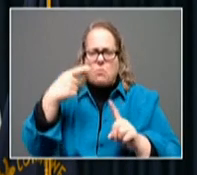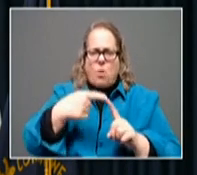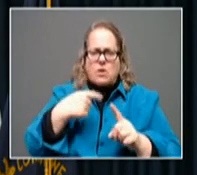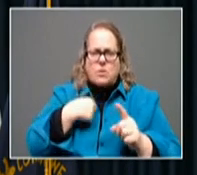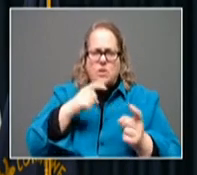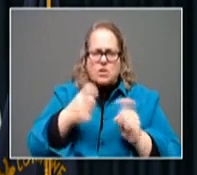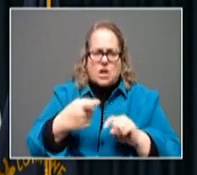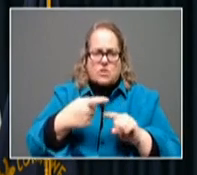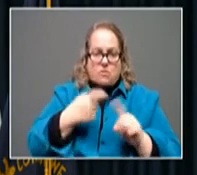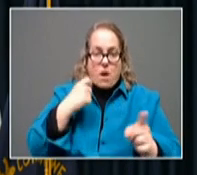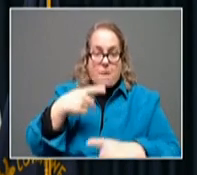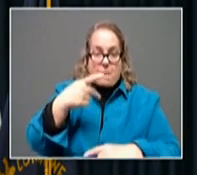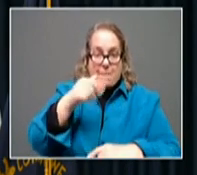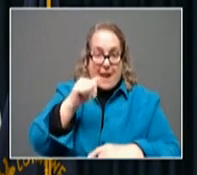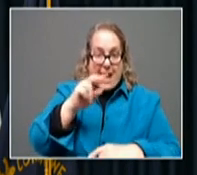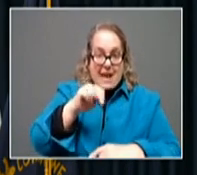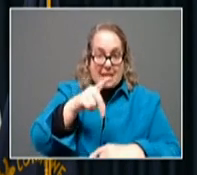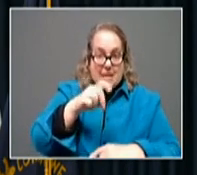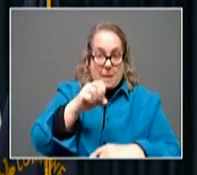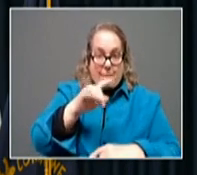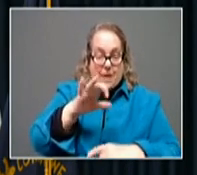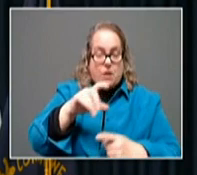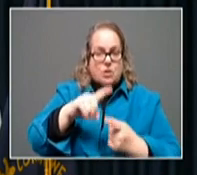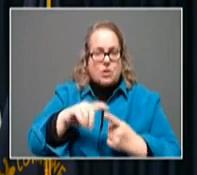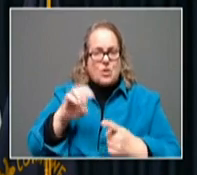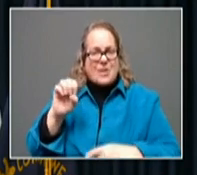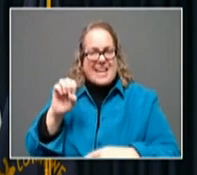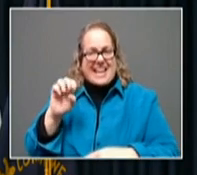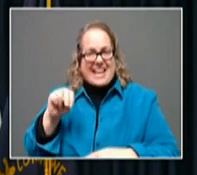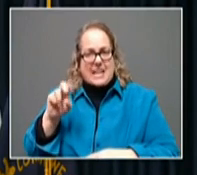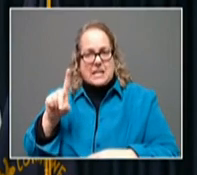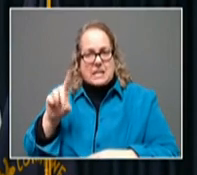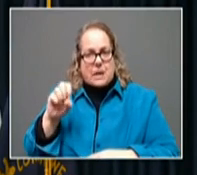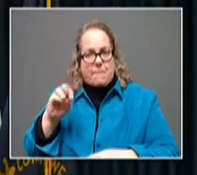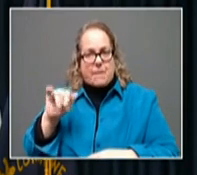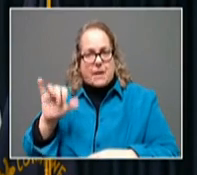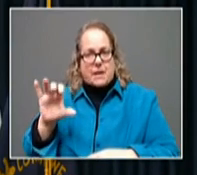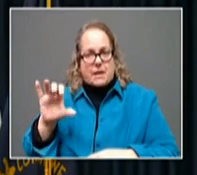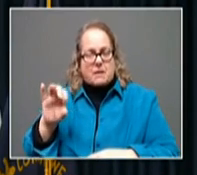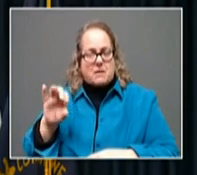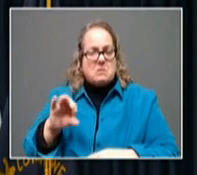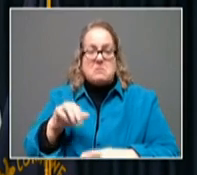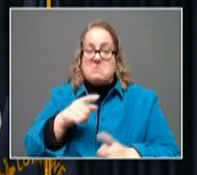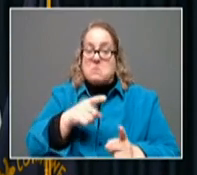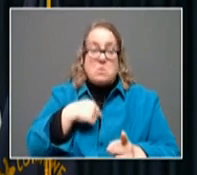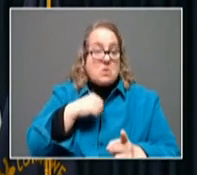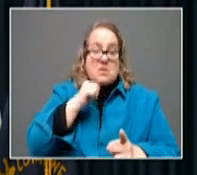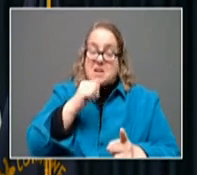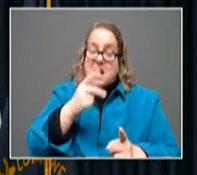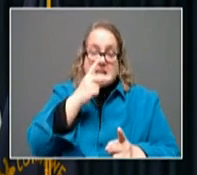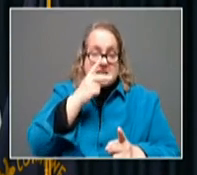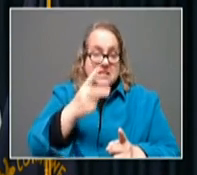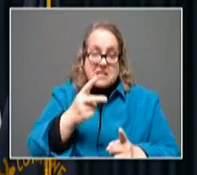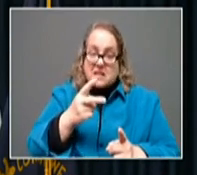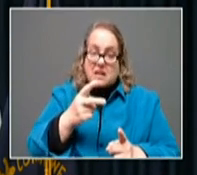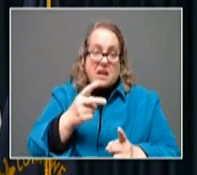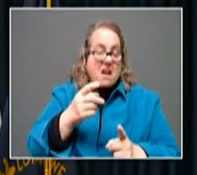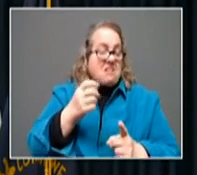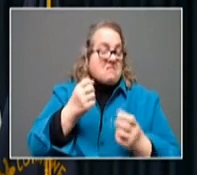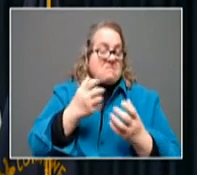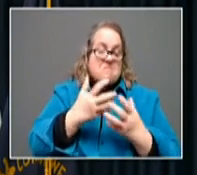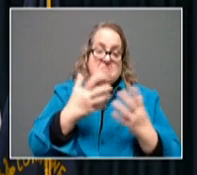We are not seeing um any substantial amount of sub micron in other states.